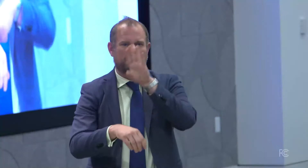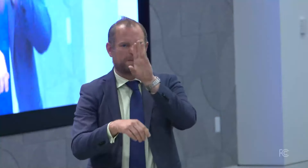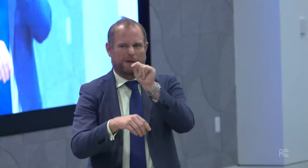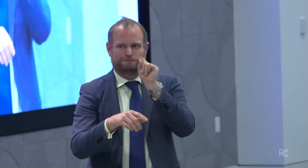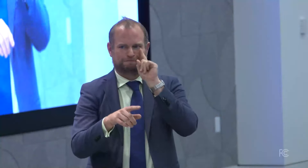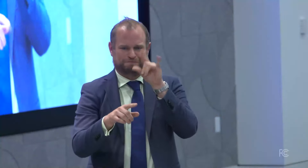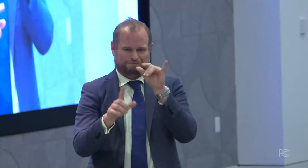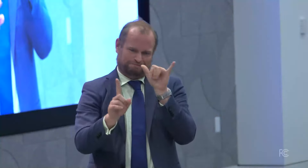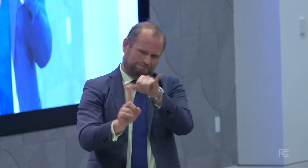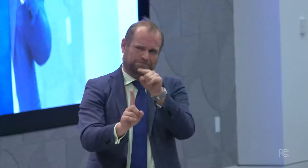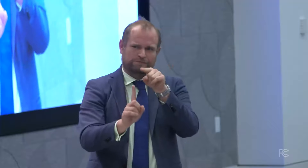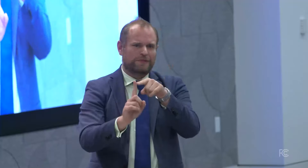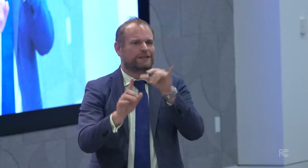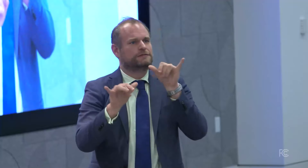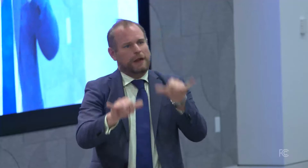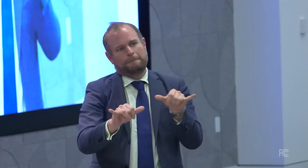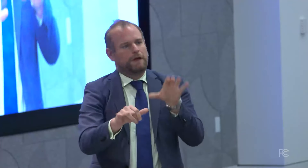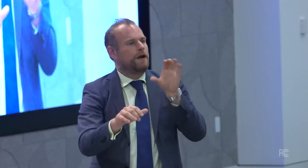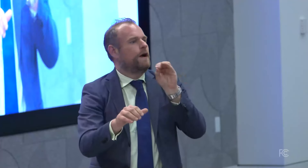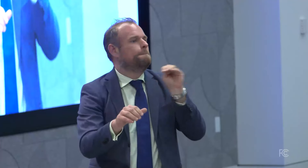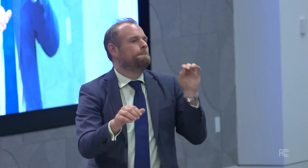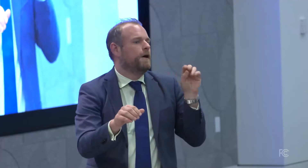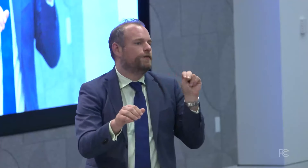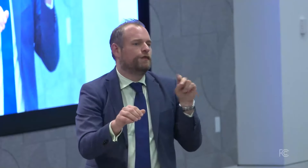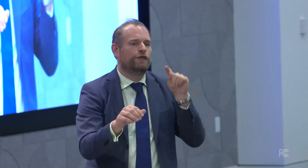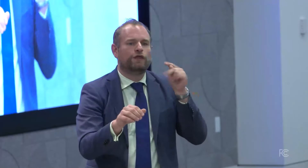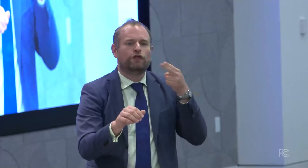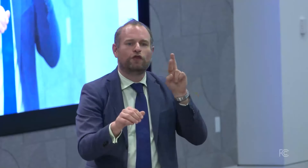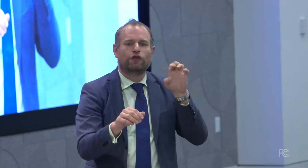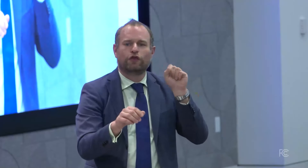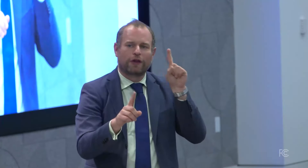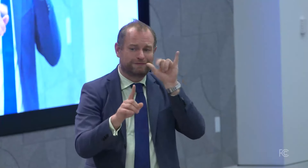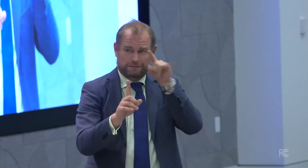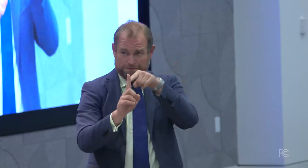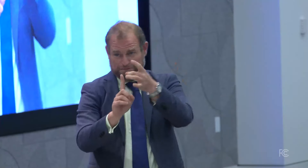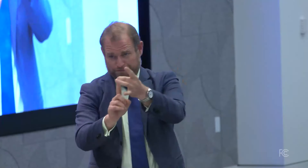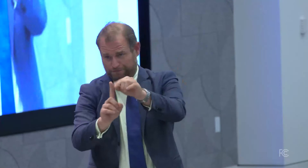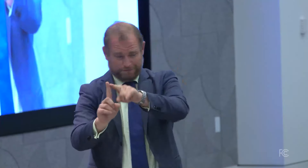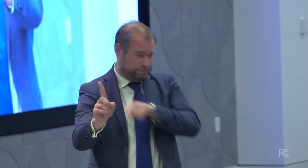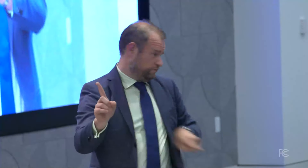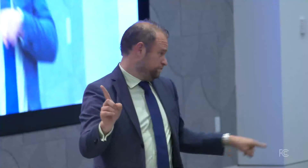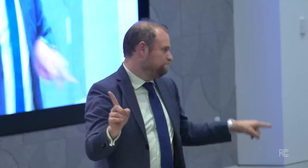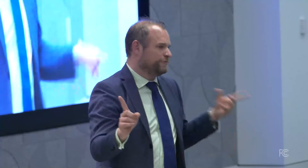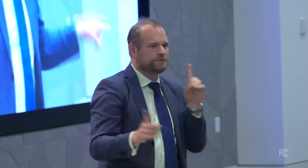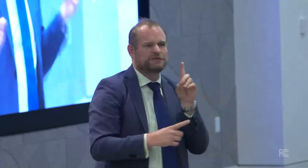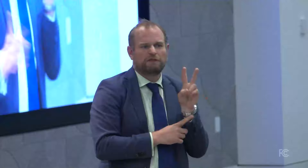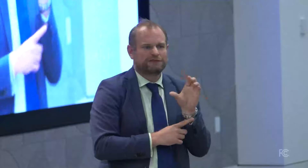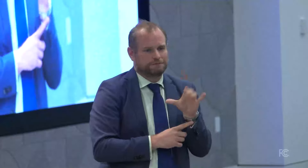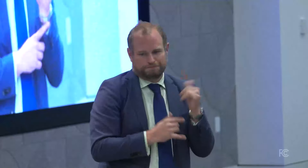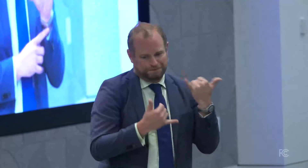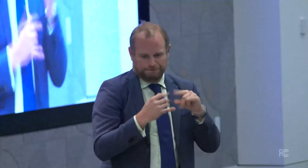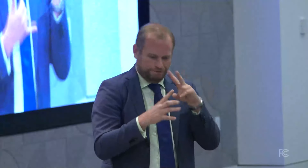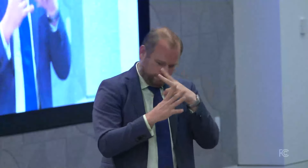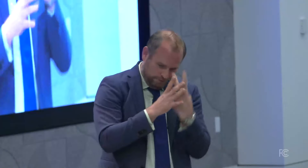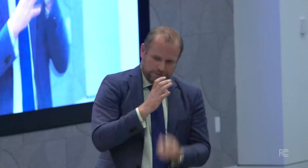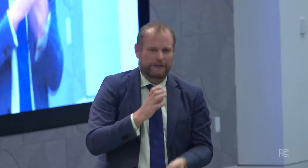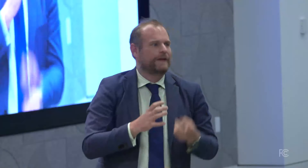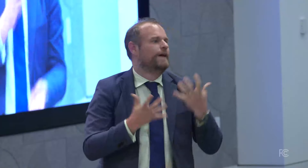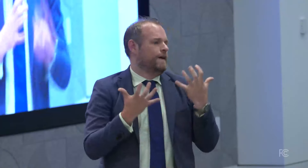AND I STARTED HERE RUNNING THE ASL SUPPORT LINE. AND NOW I'VE BEEN HERE FOR OVER 10 YEARS. AND MY DUTIES HAVE CHANGED